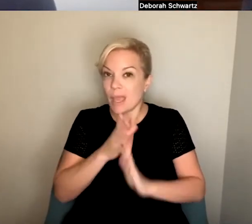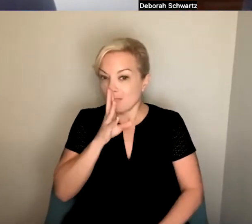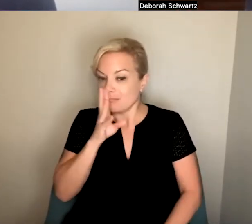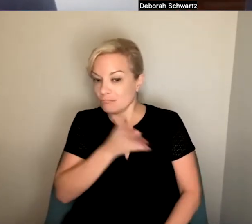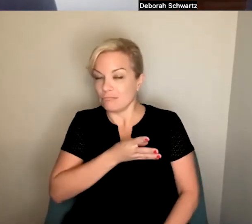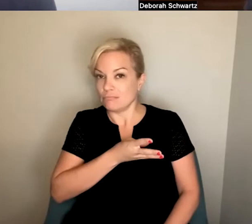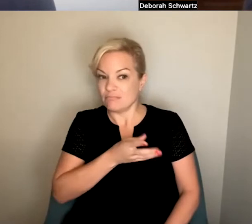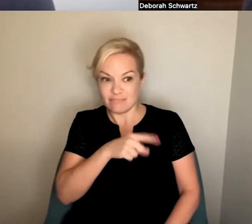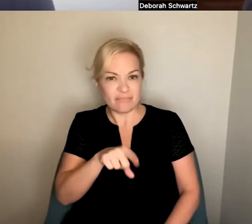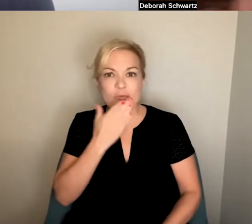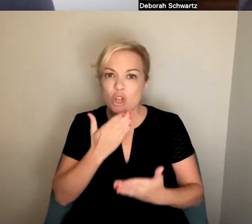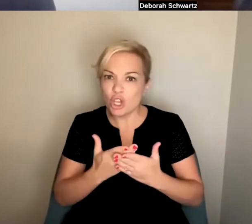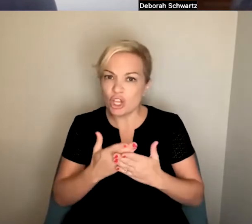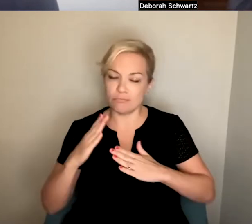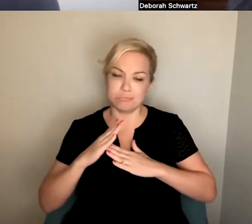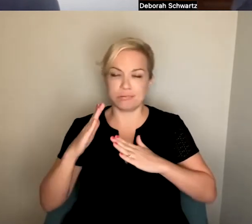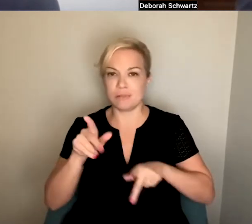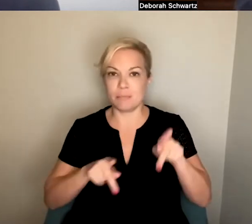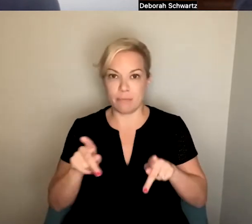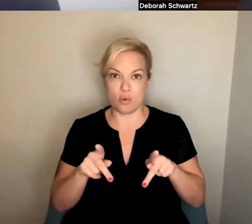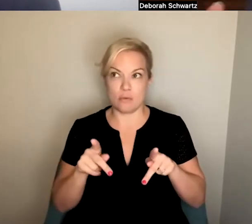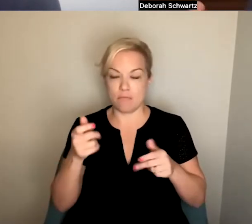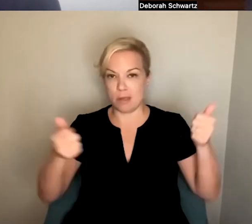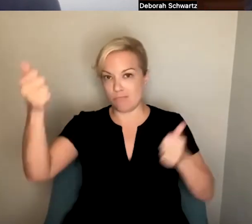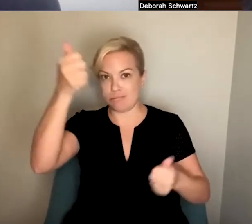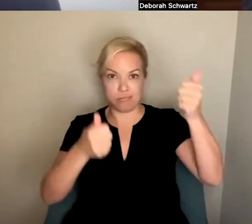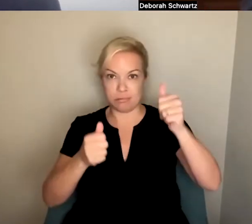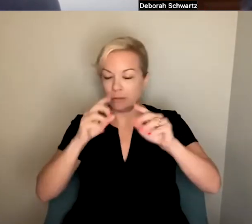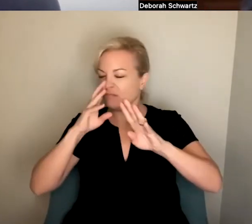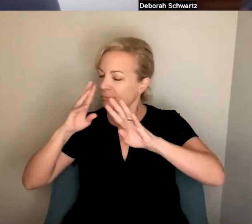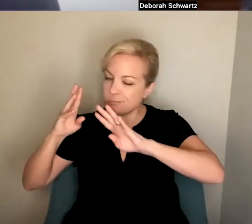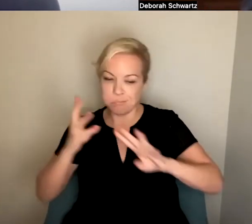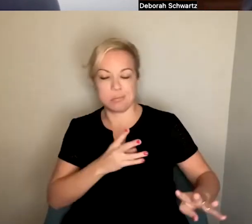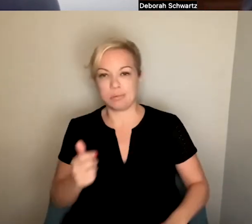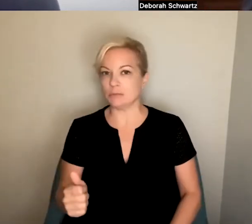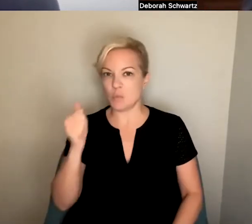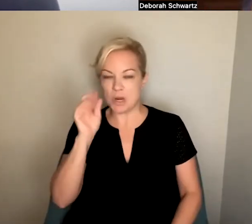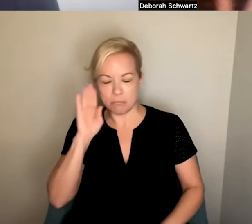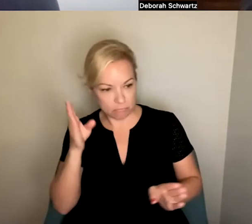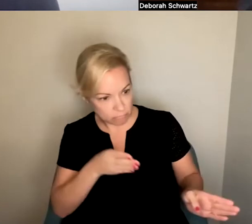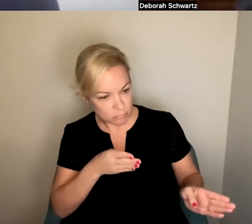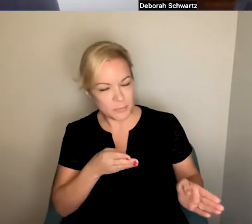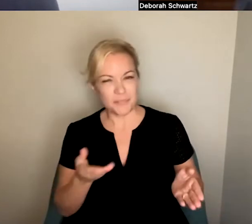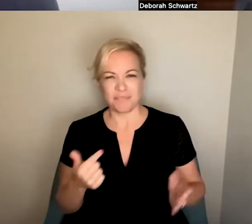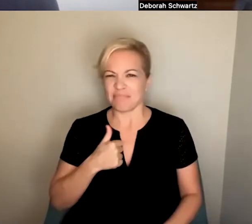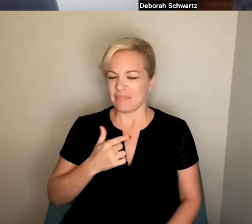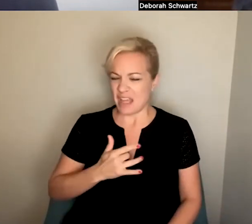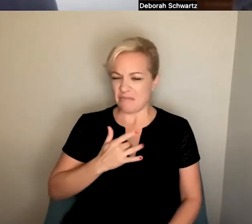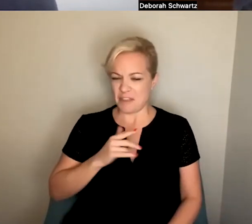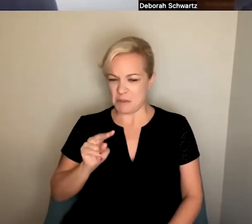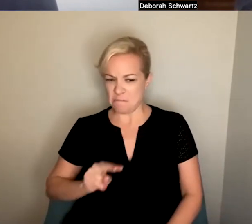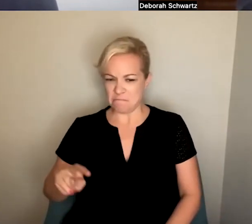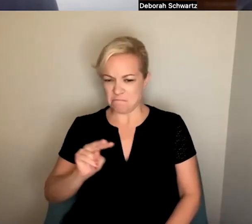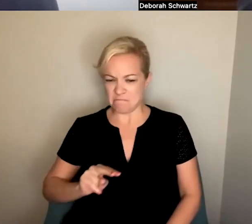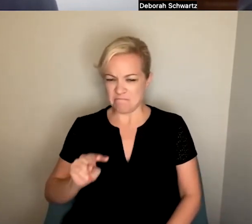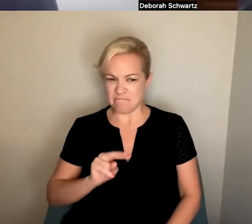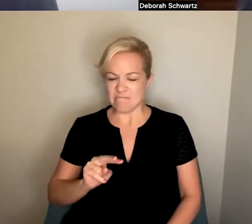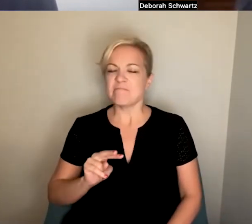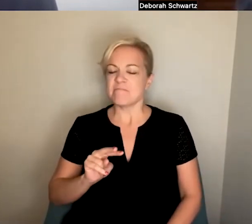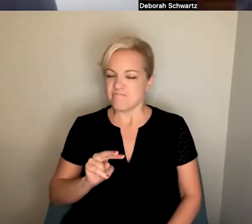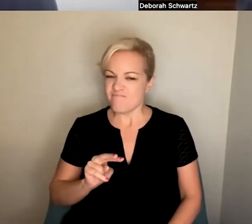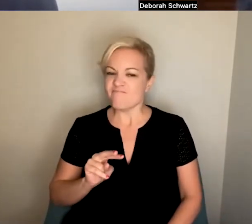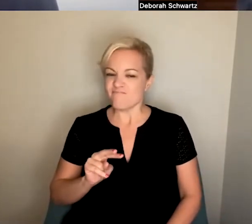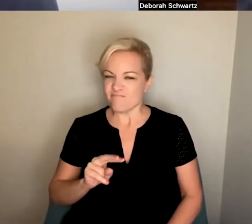sort of, not listened to and it felt, to me, that it was somewhat of a residue of their activism